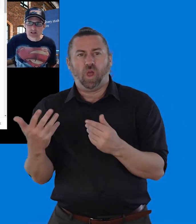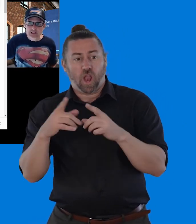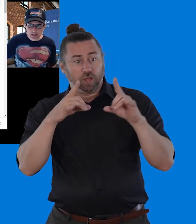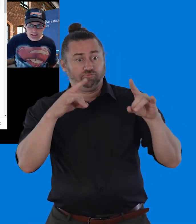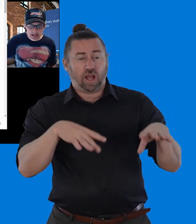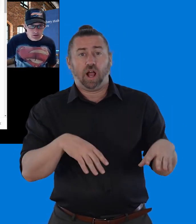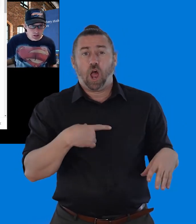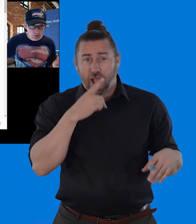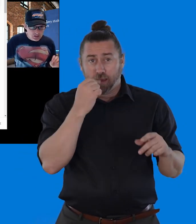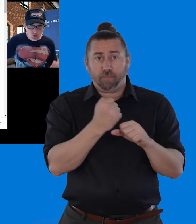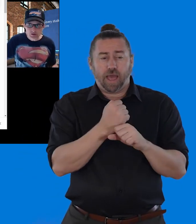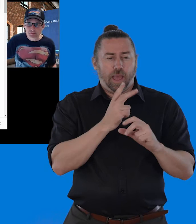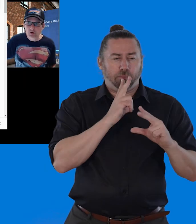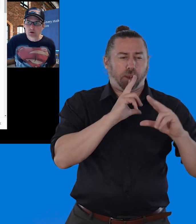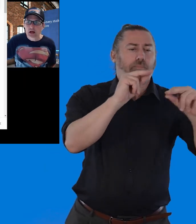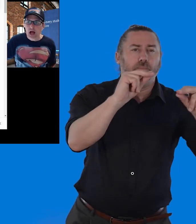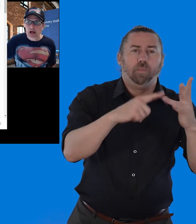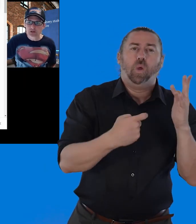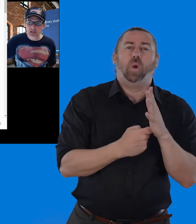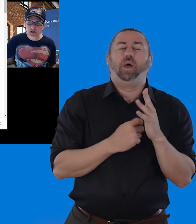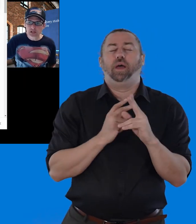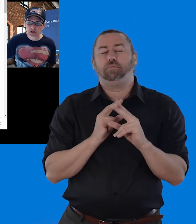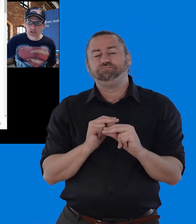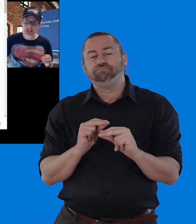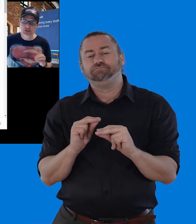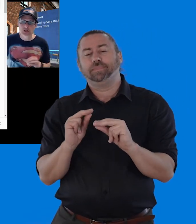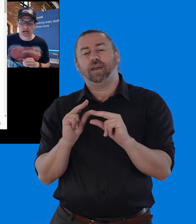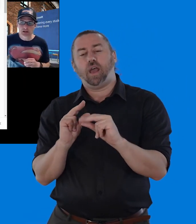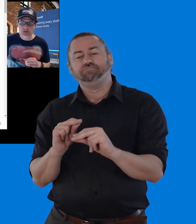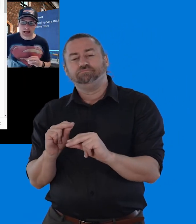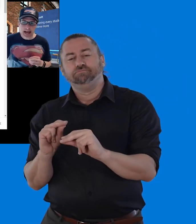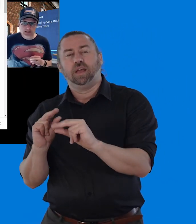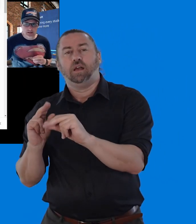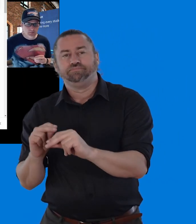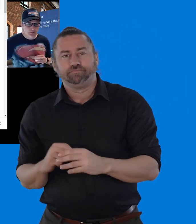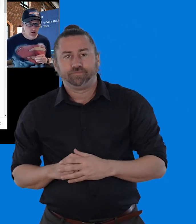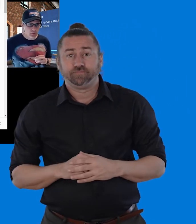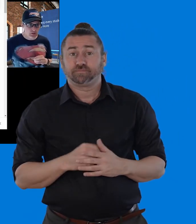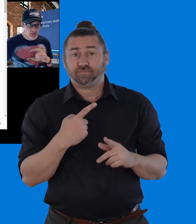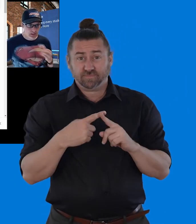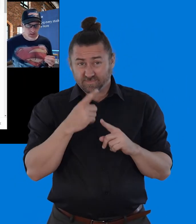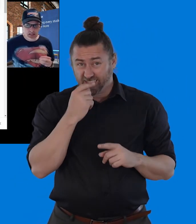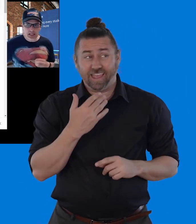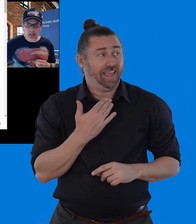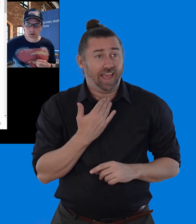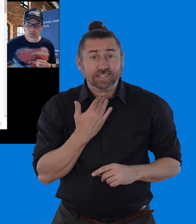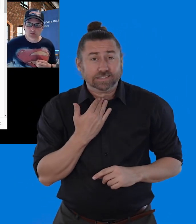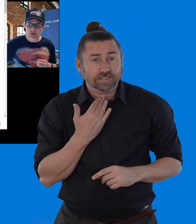and slow it down like we saw before, and I've also got the ability to change my accent, right, which we didn't see in the other one before,